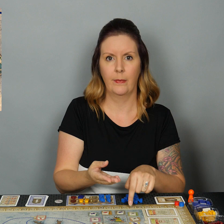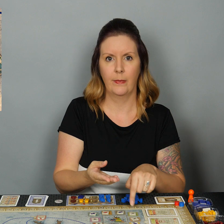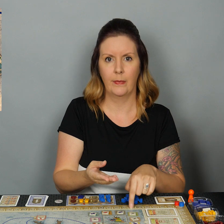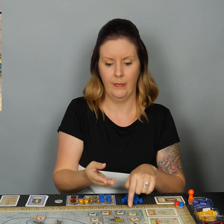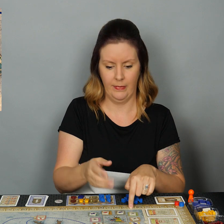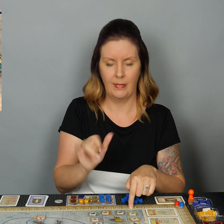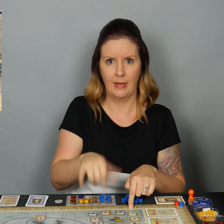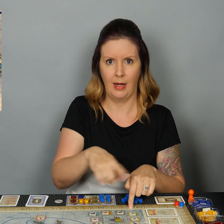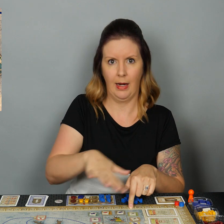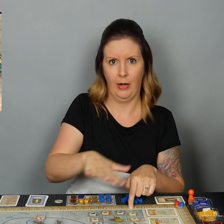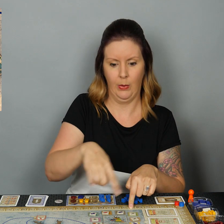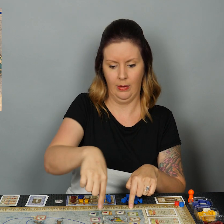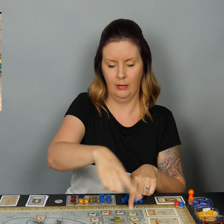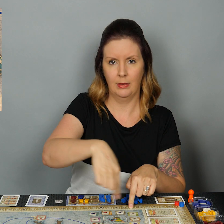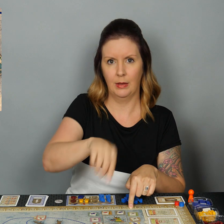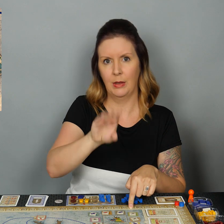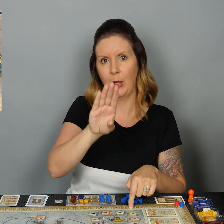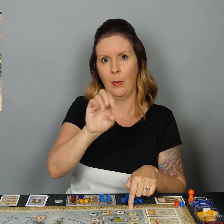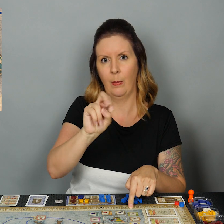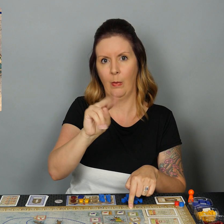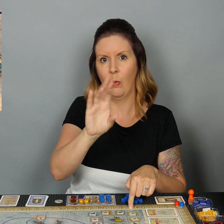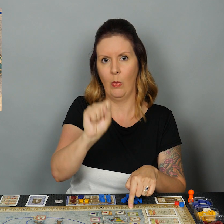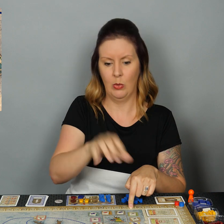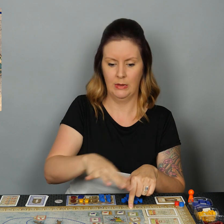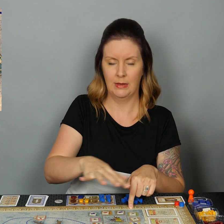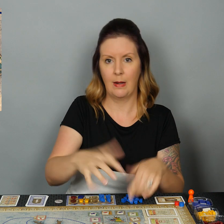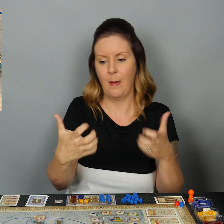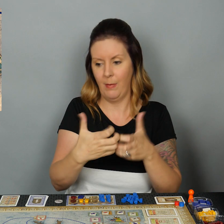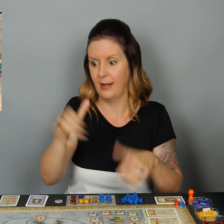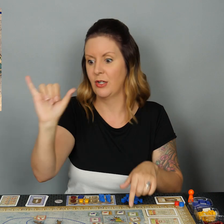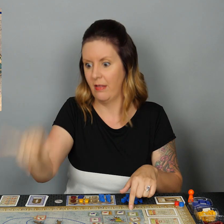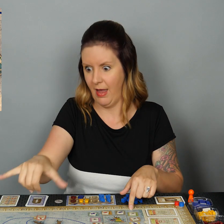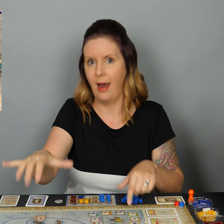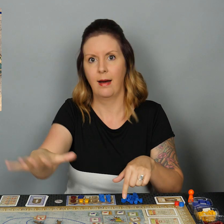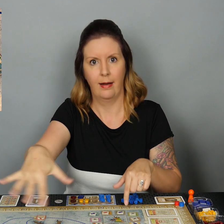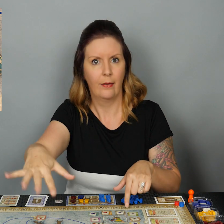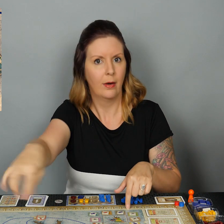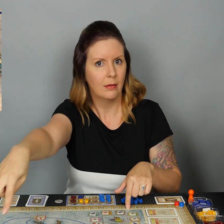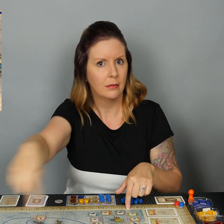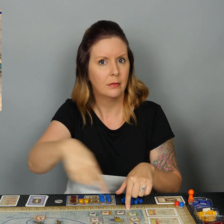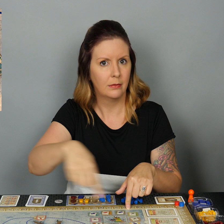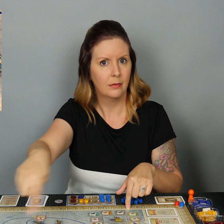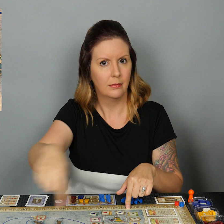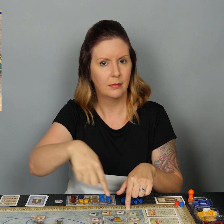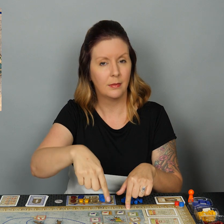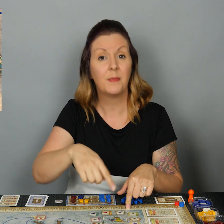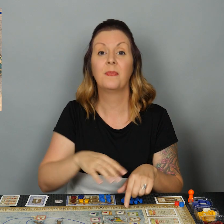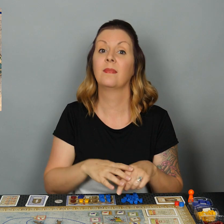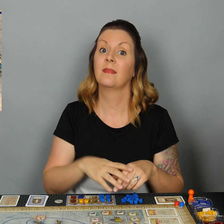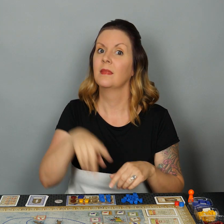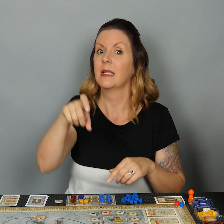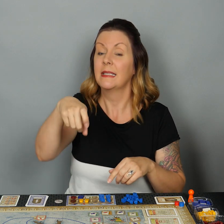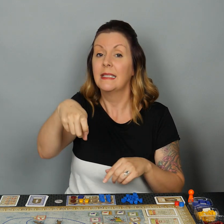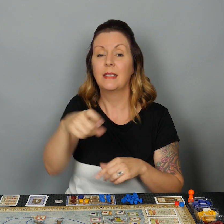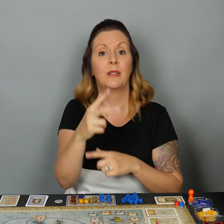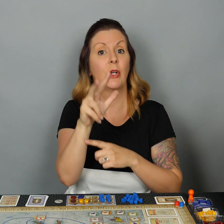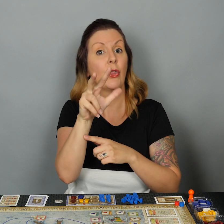up in the bonus area of the board.